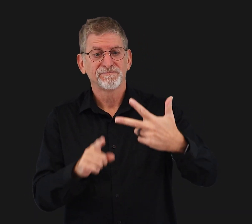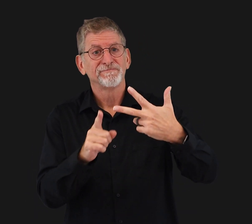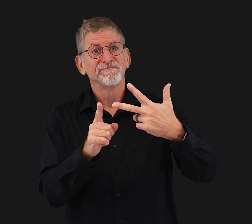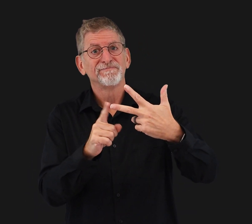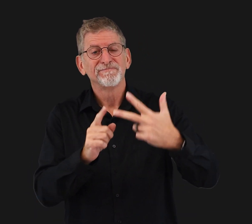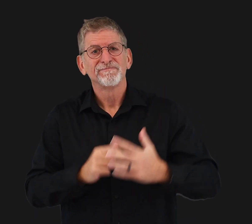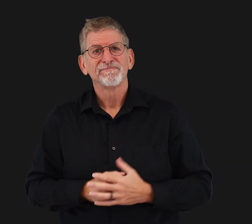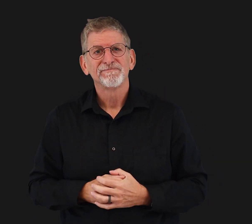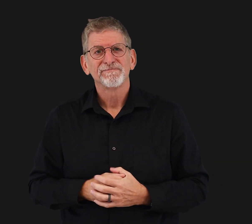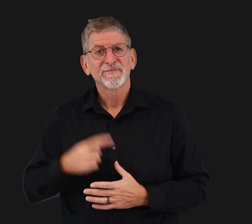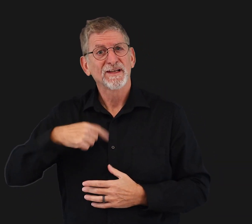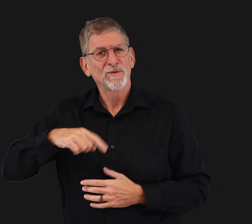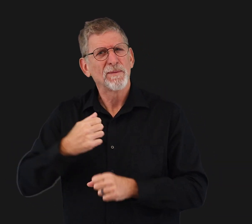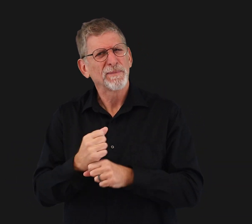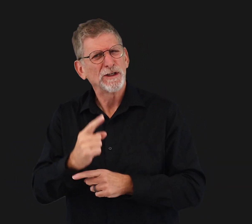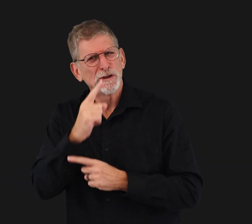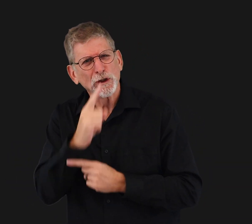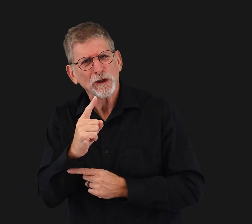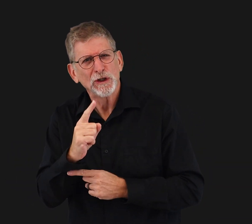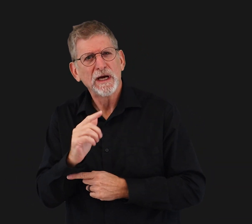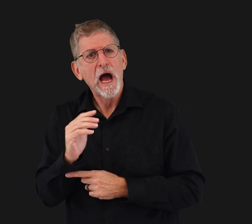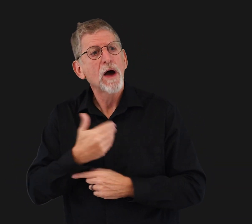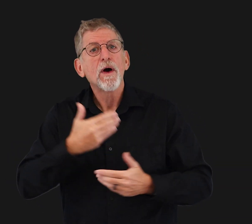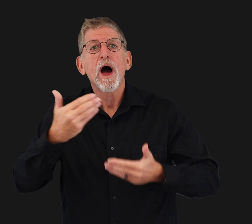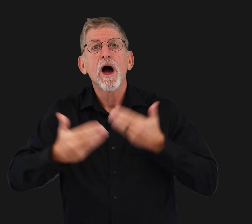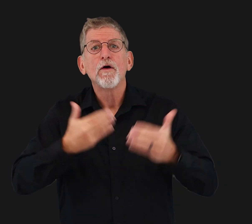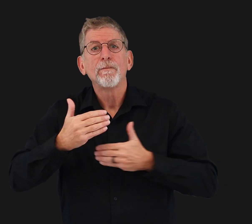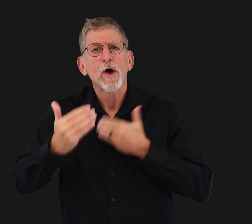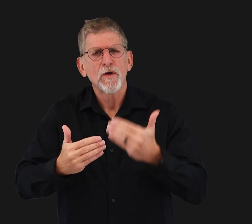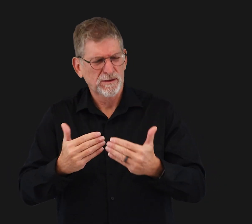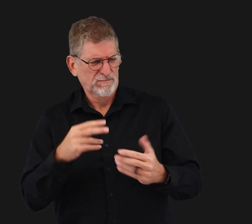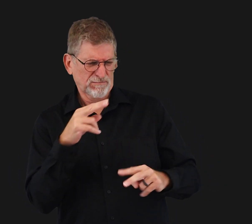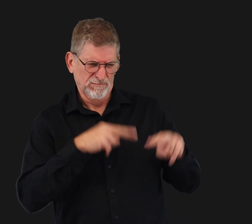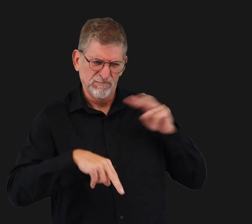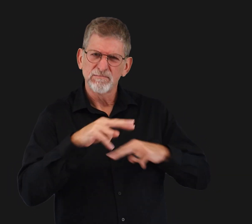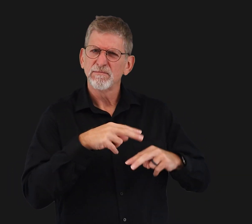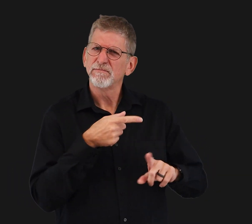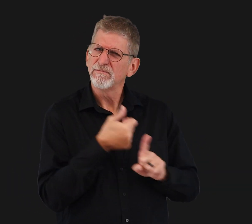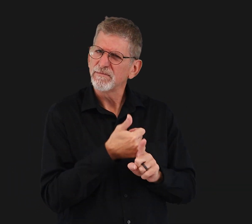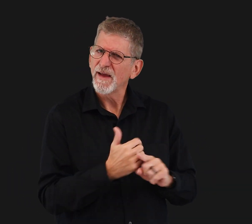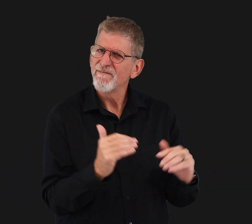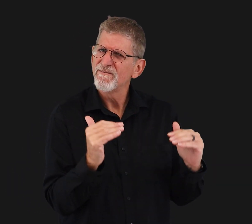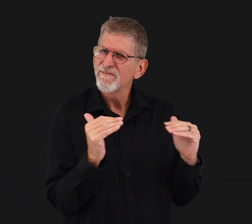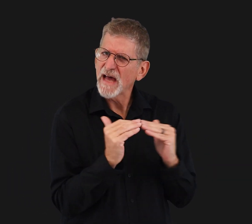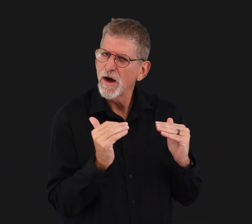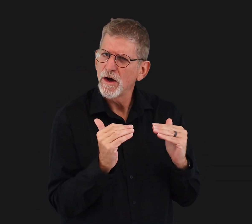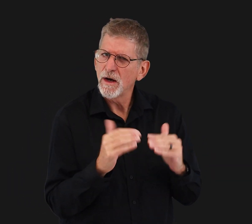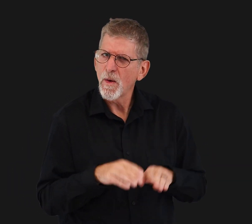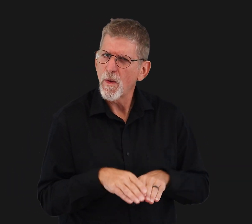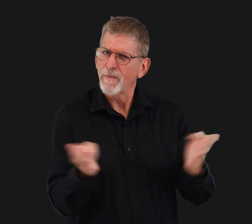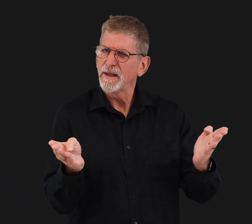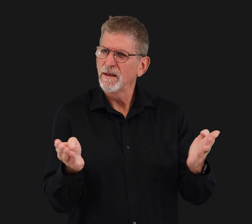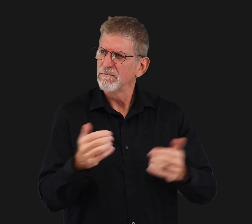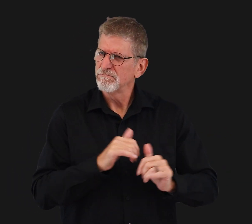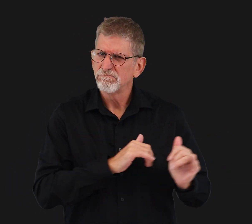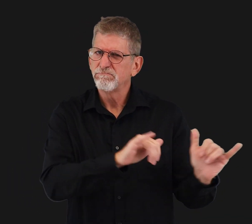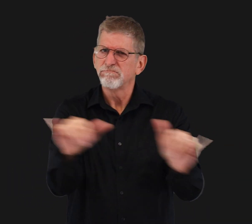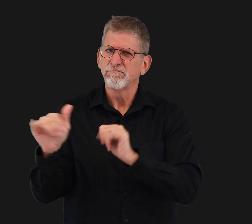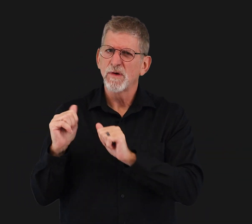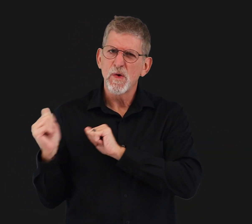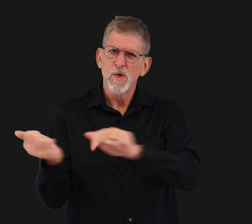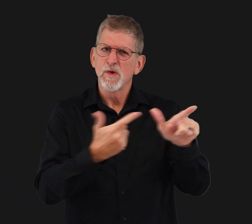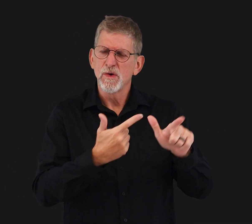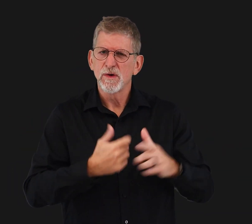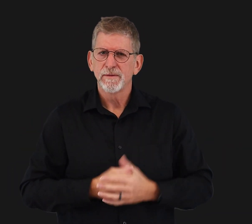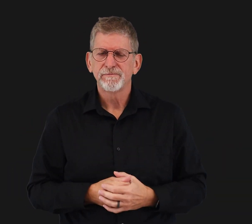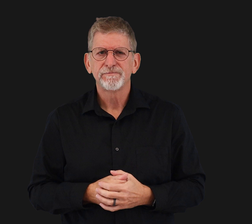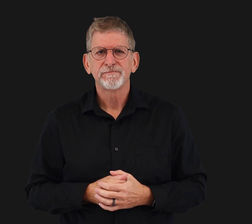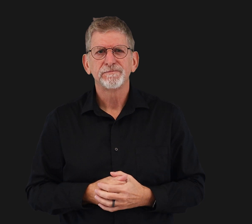• We are ensuring that our hiring process is fair and open to everyone.